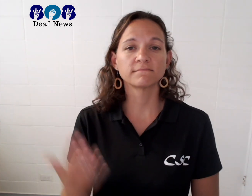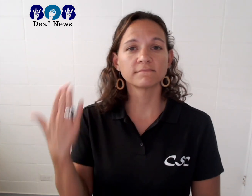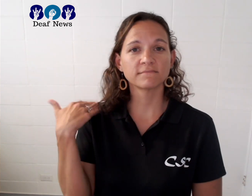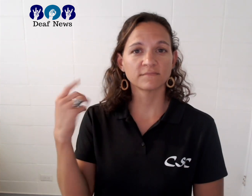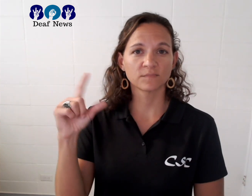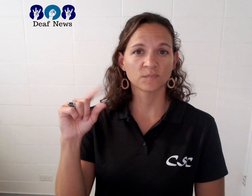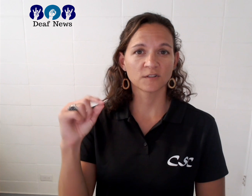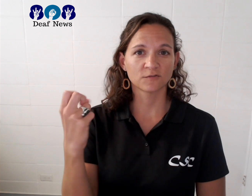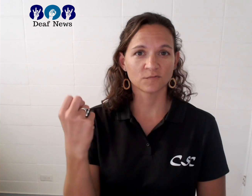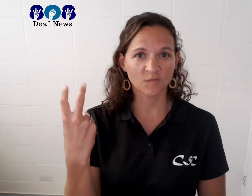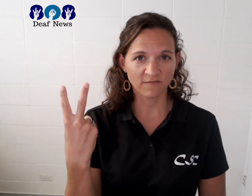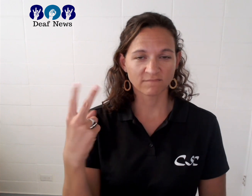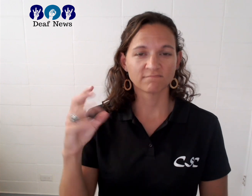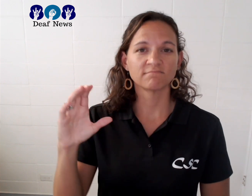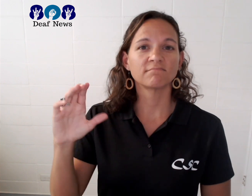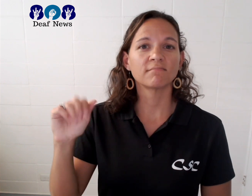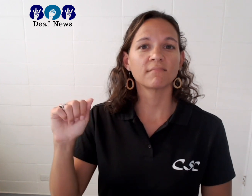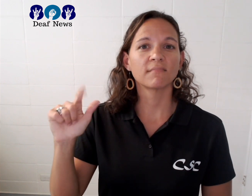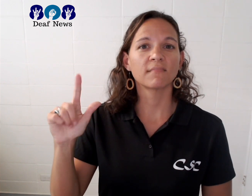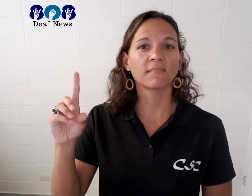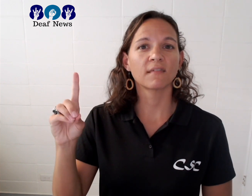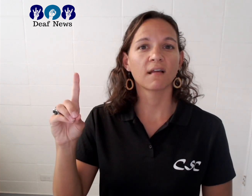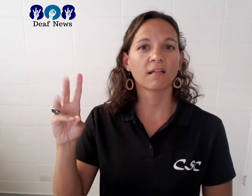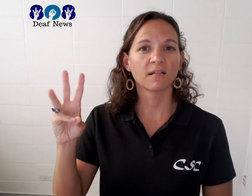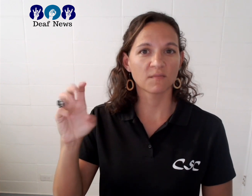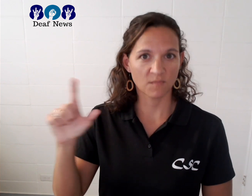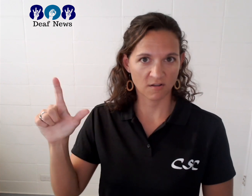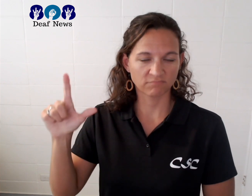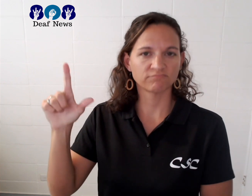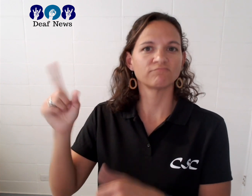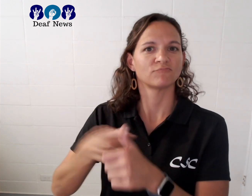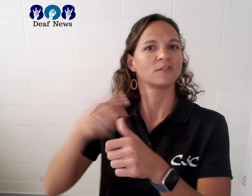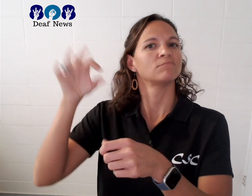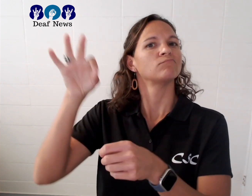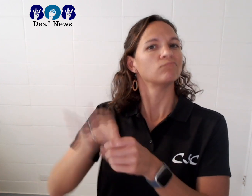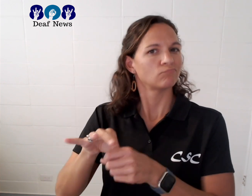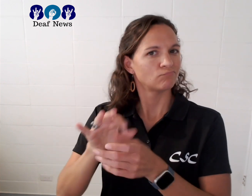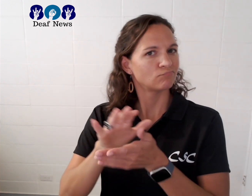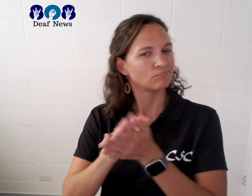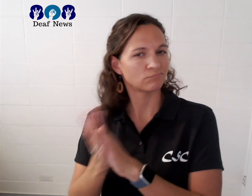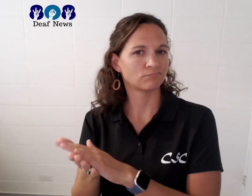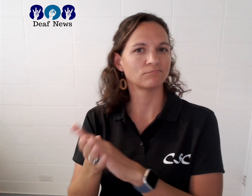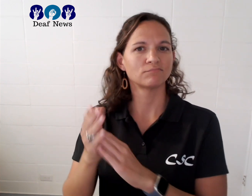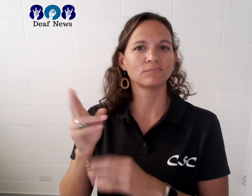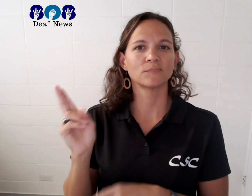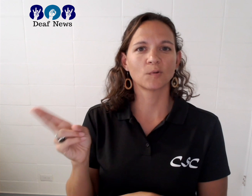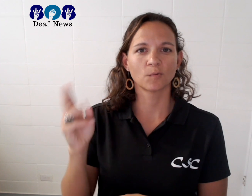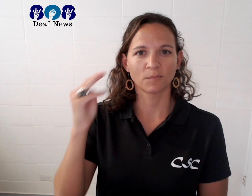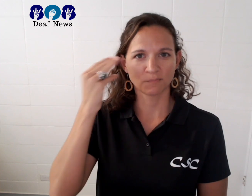In 2012, Caldwell was first elected as the mayor of Honolulu.